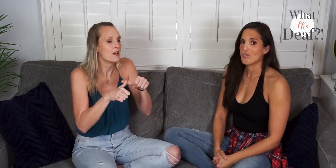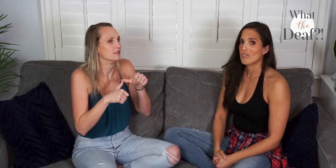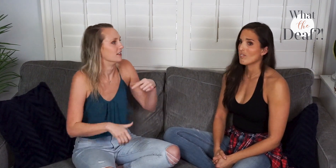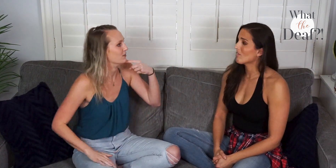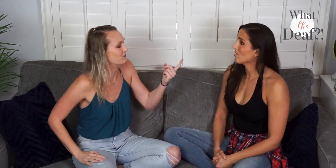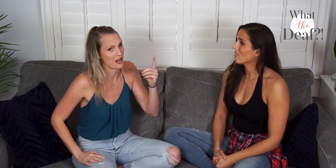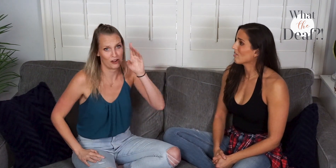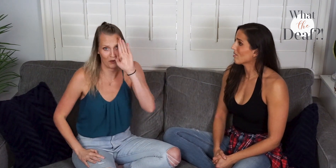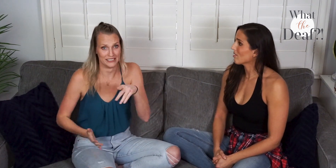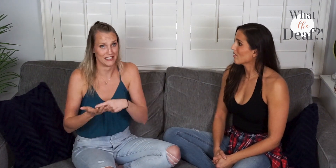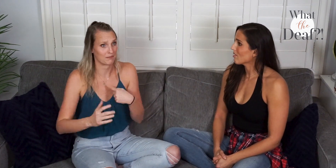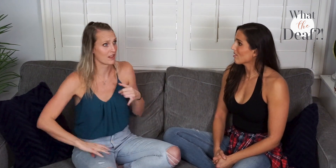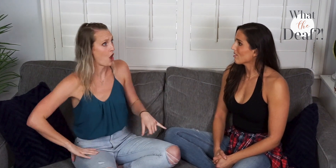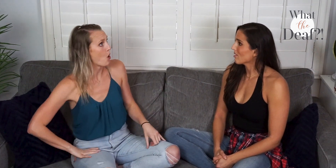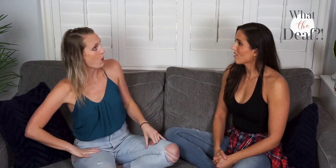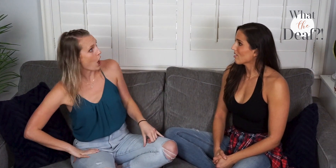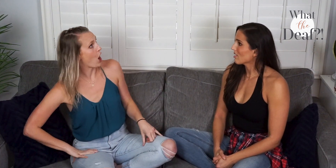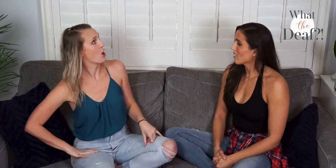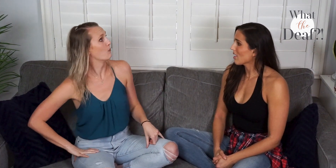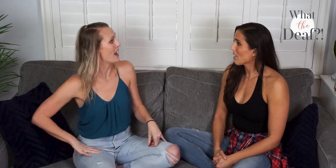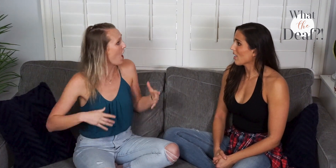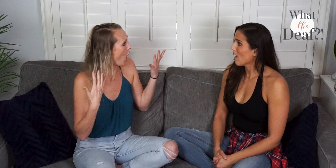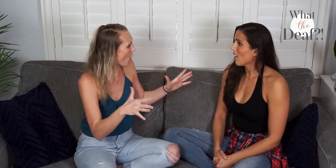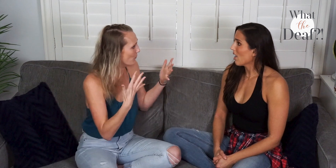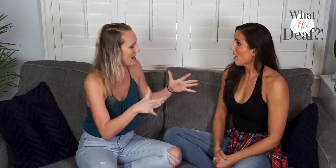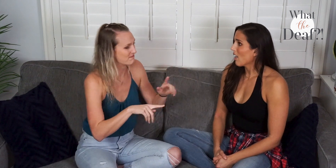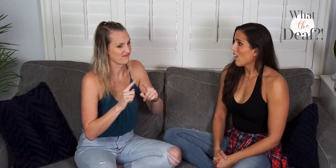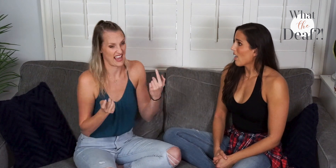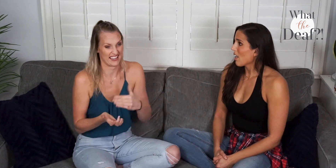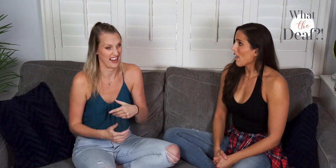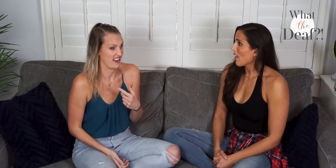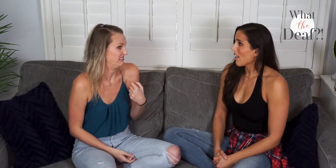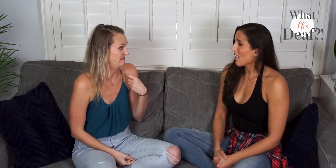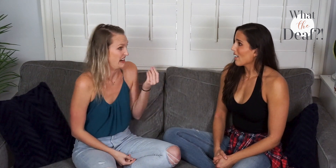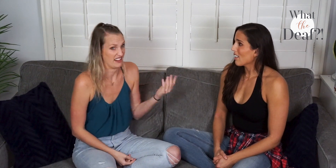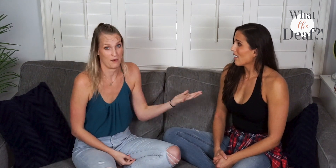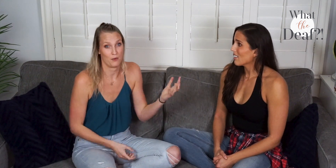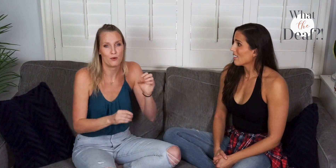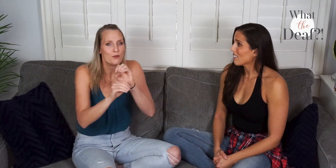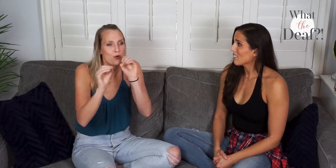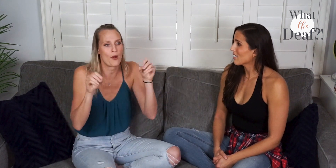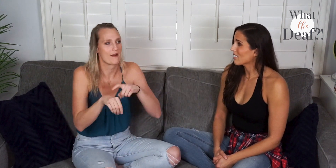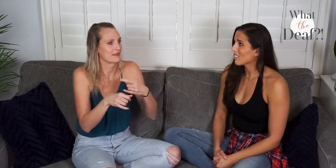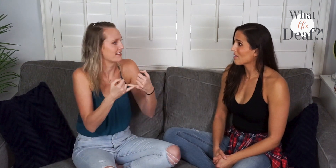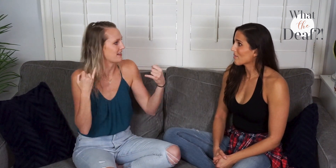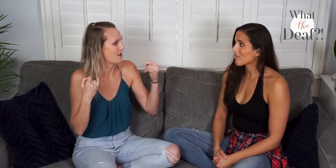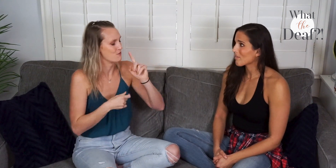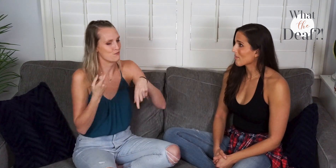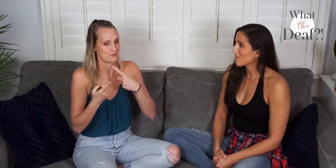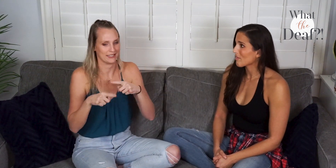I'm constantly telling you, I know sometimes I'm like, "Whoa, already?" But again, I'm telling you there's no timeline when it...